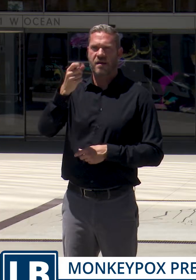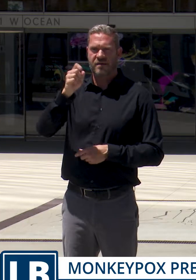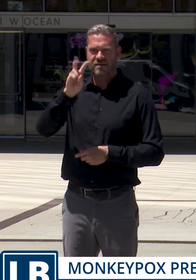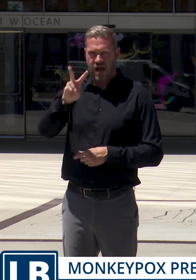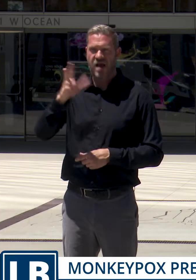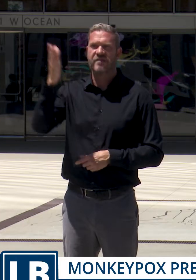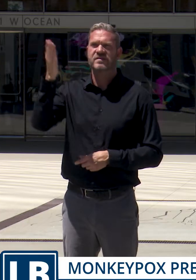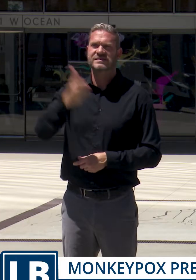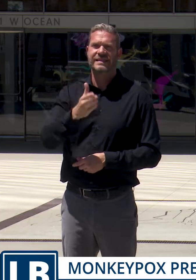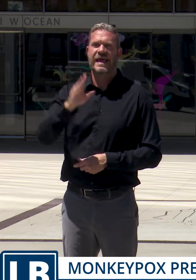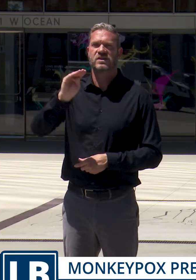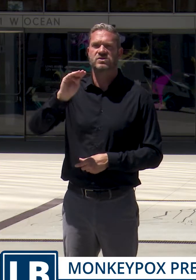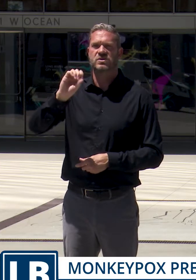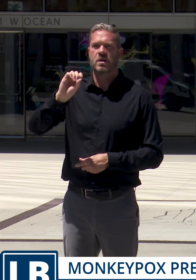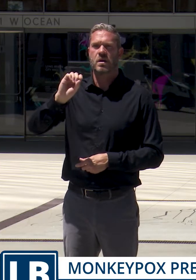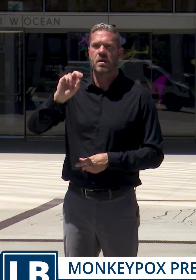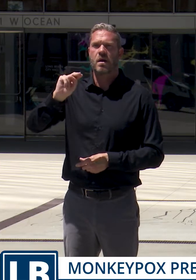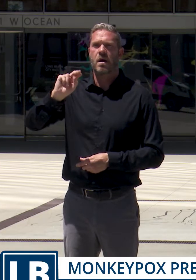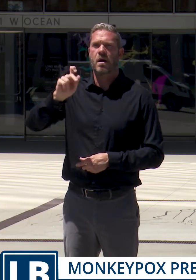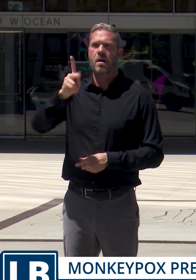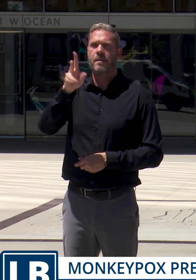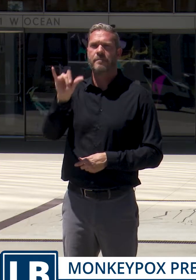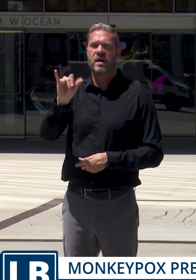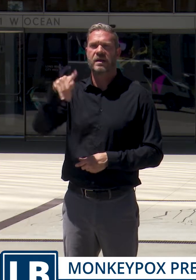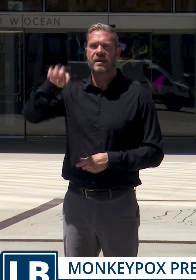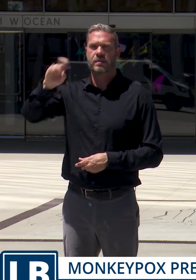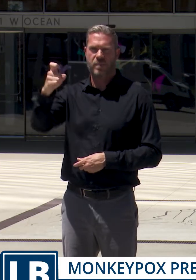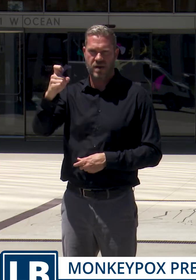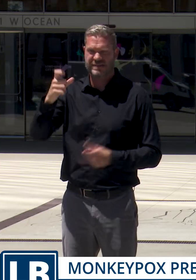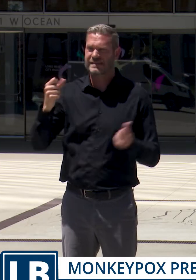for the appointments phone numbers for phone call everything you need is on that website